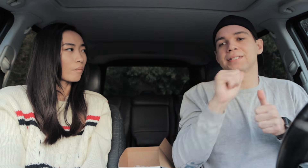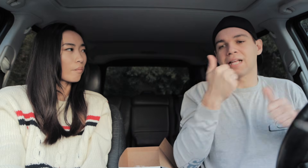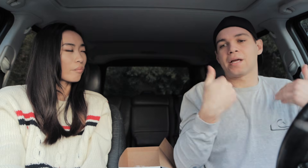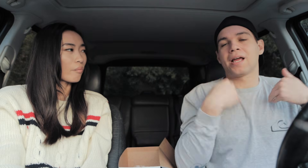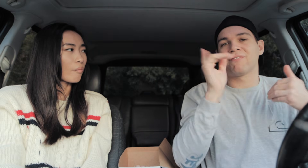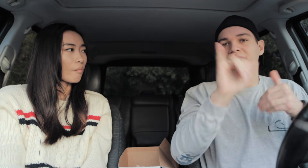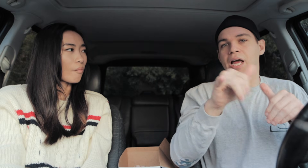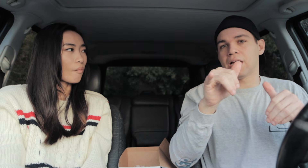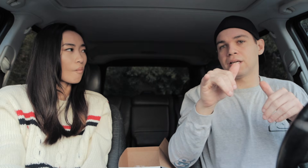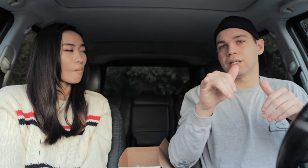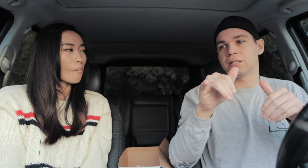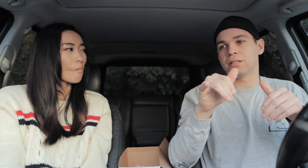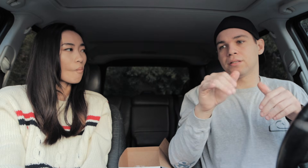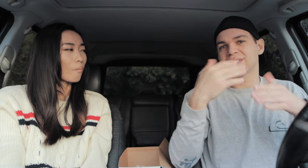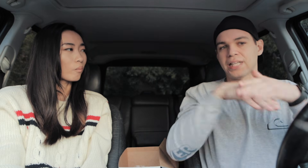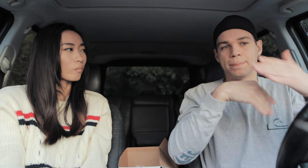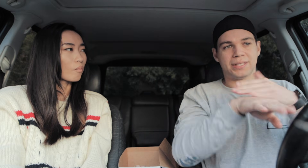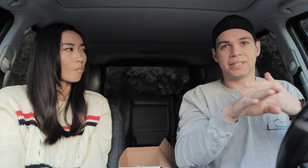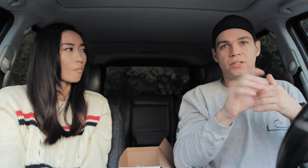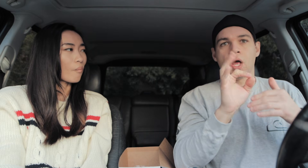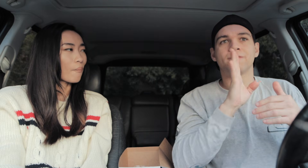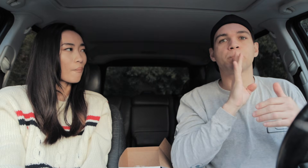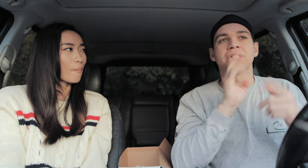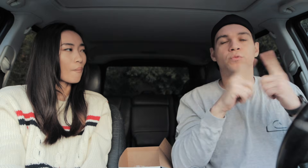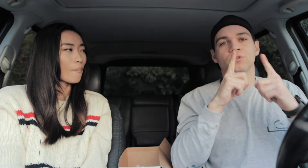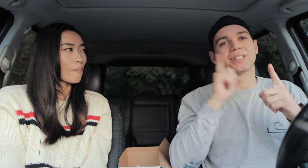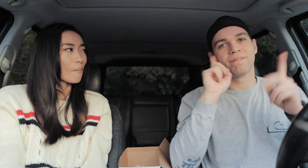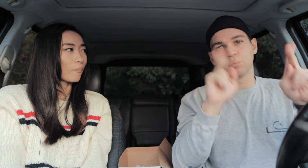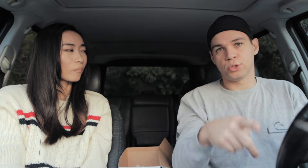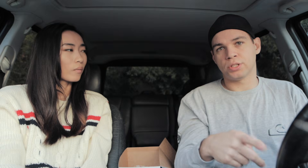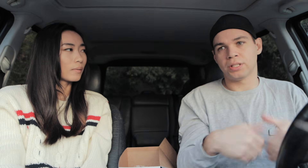not having the accessability to speak to a deaf person